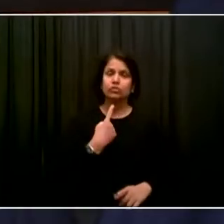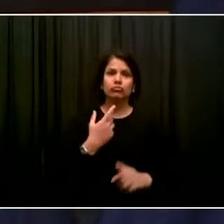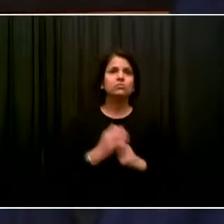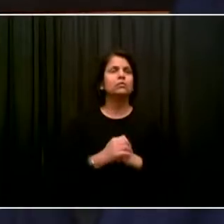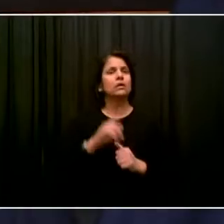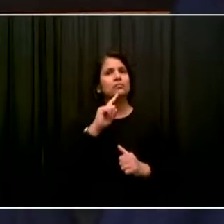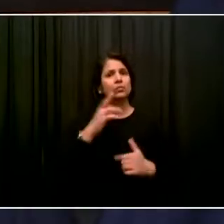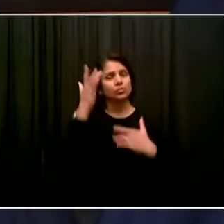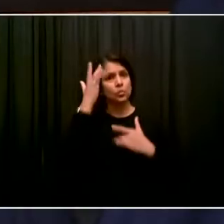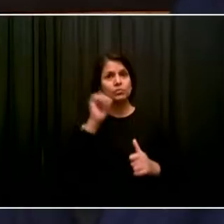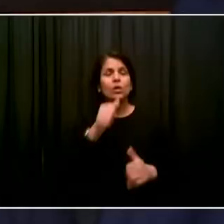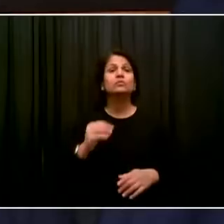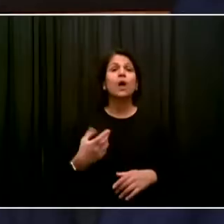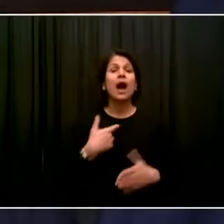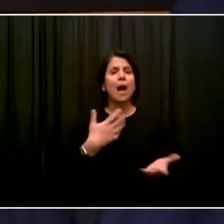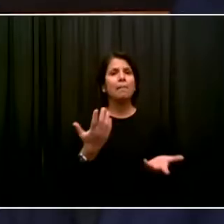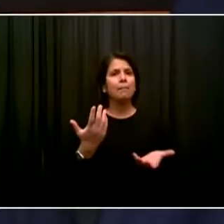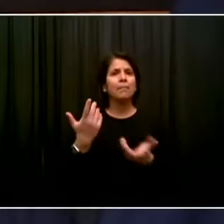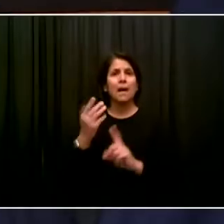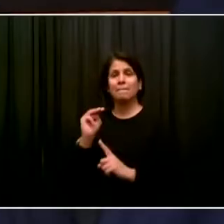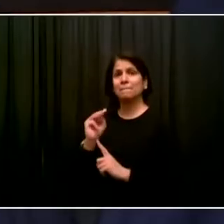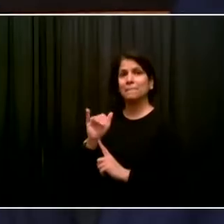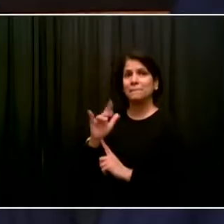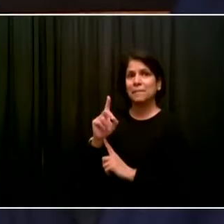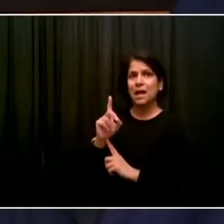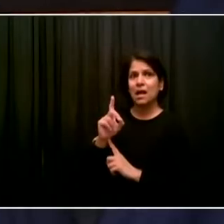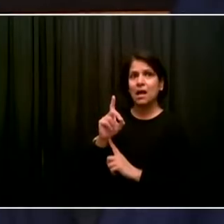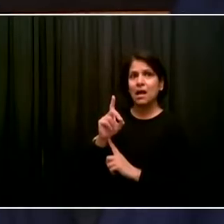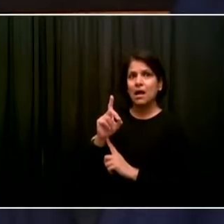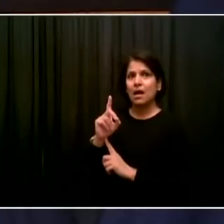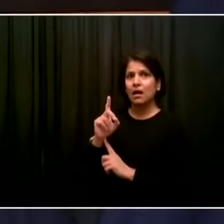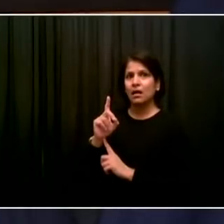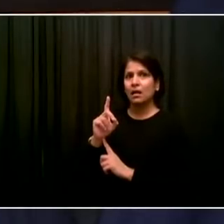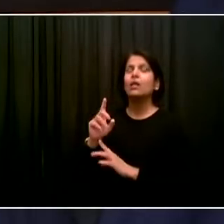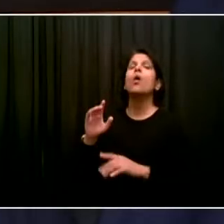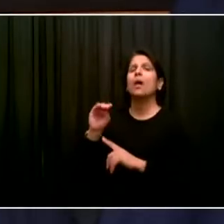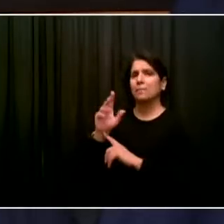AGREE IF YOU ARE VACCINATED AND